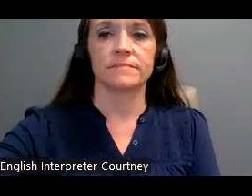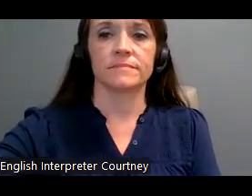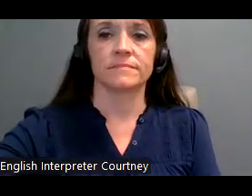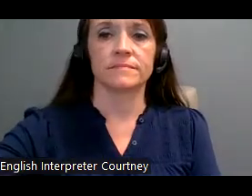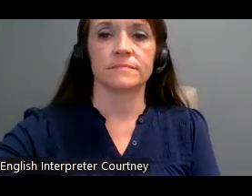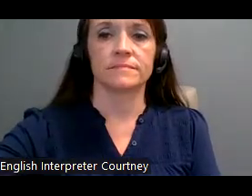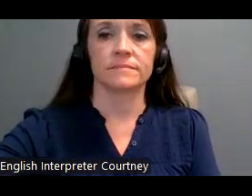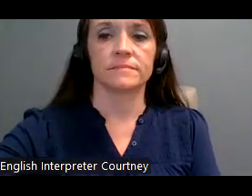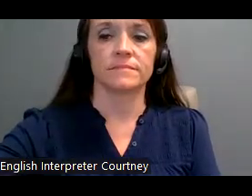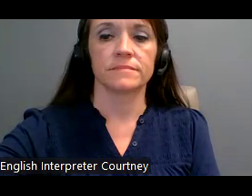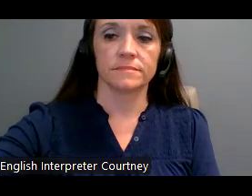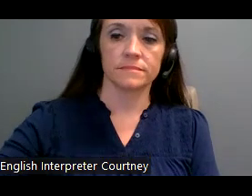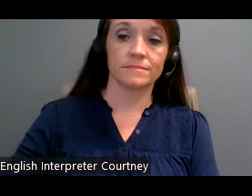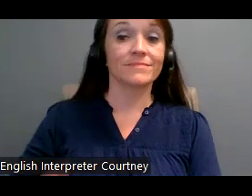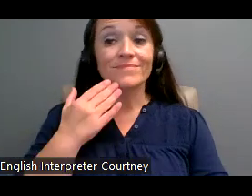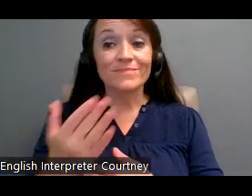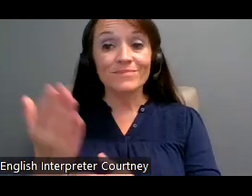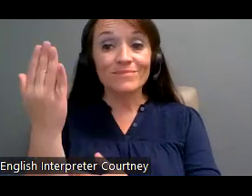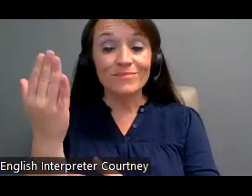Good morning welcome to